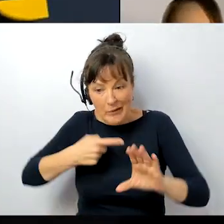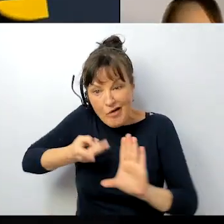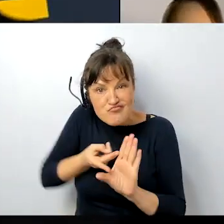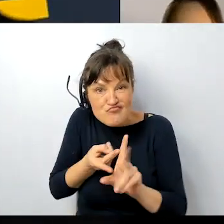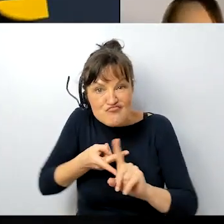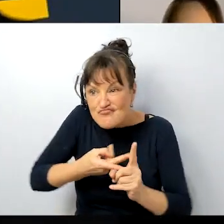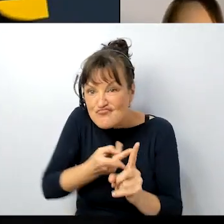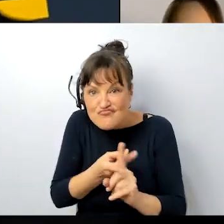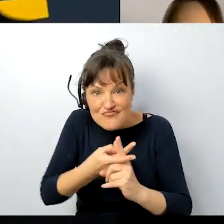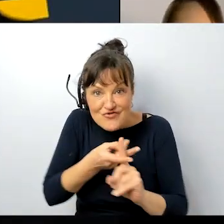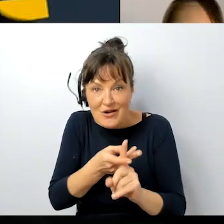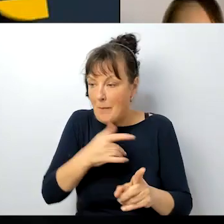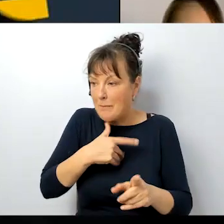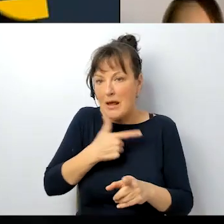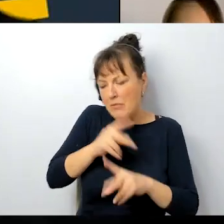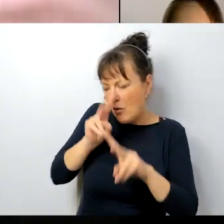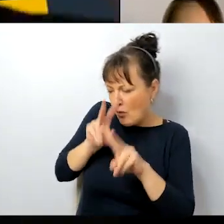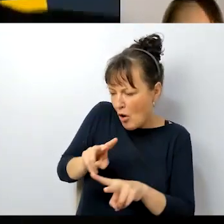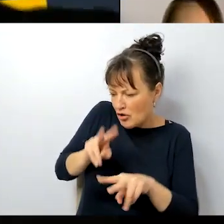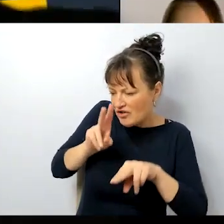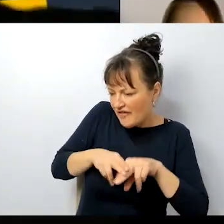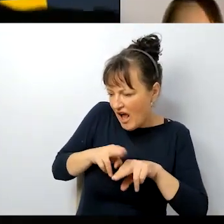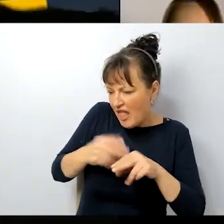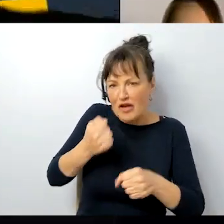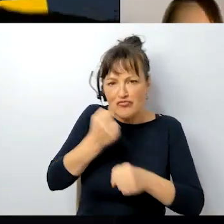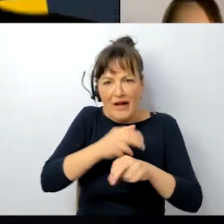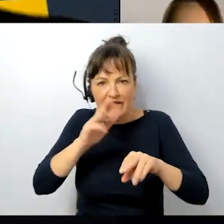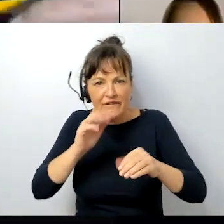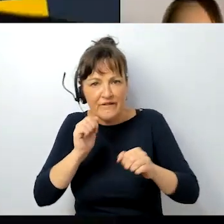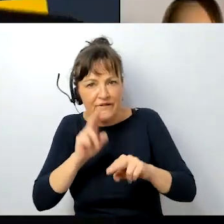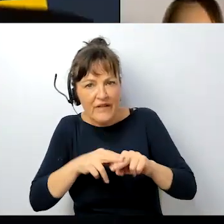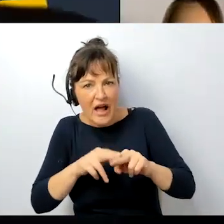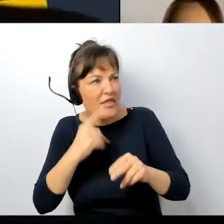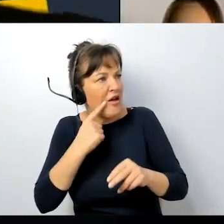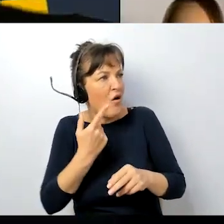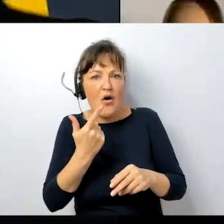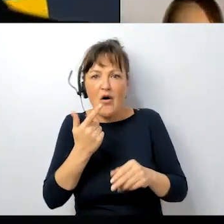so for example they may have tinkered with their granddad's car they may have you know spent time